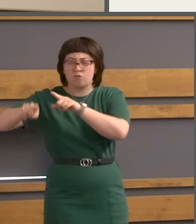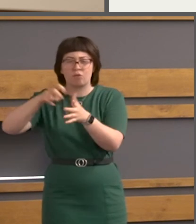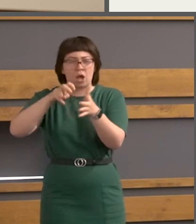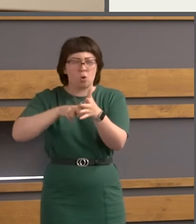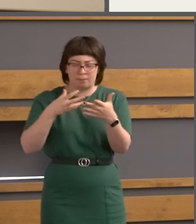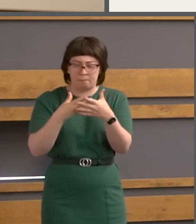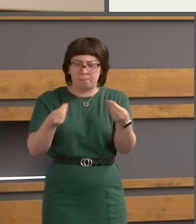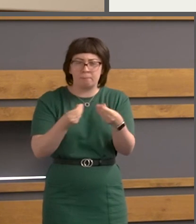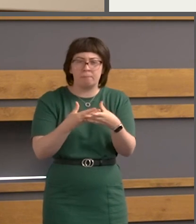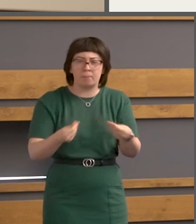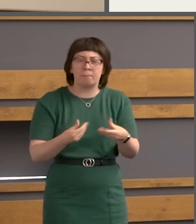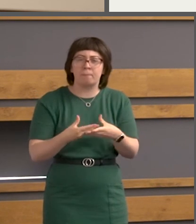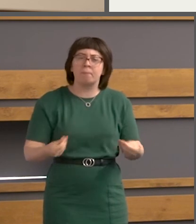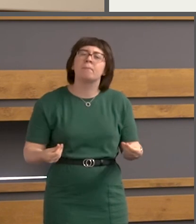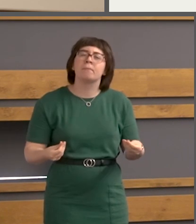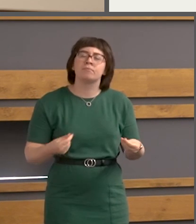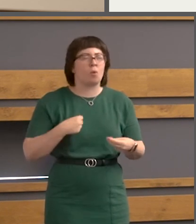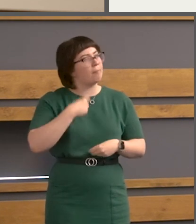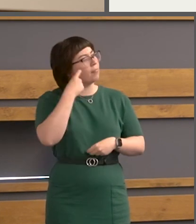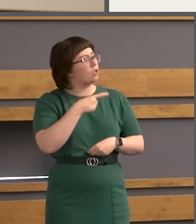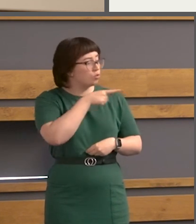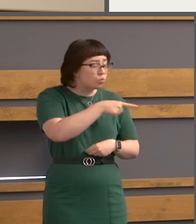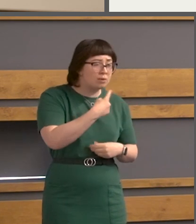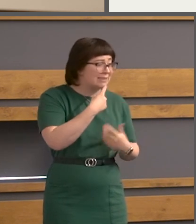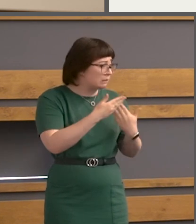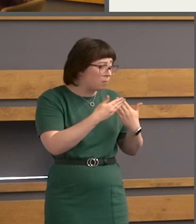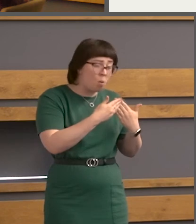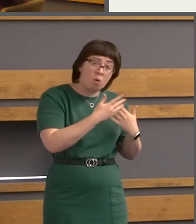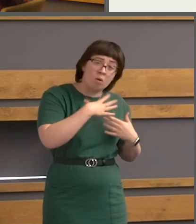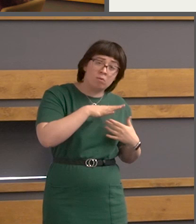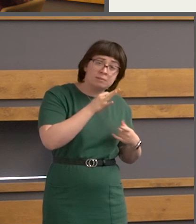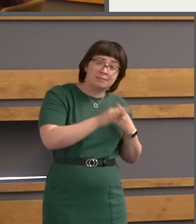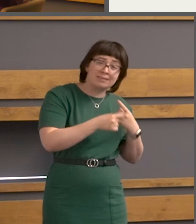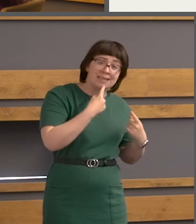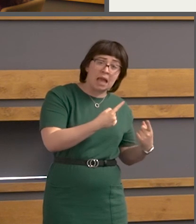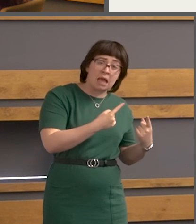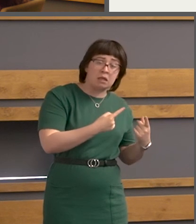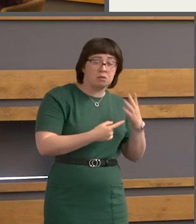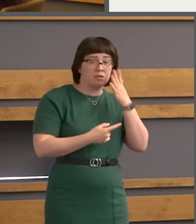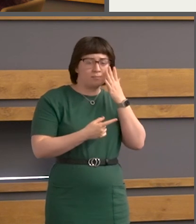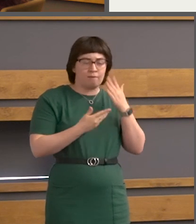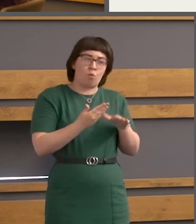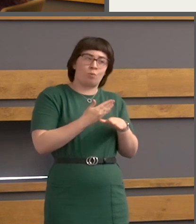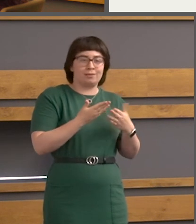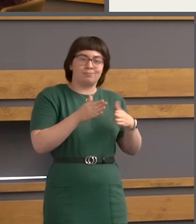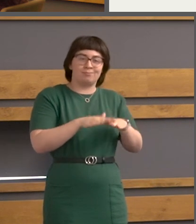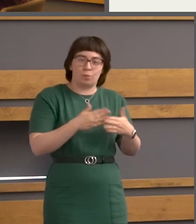And I just wondered if you had any more to say on that as we kind of close out the discussion today.